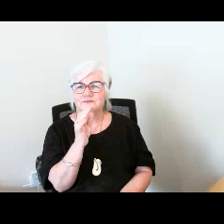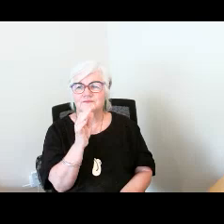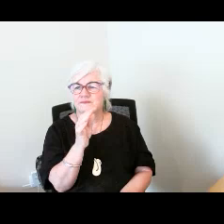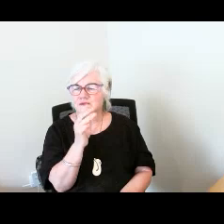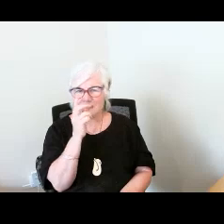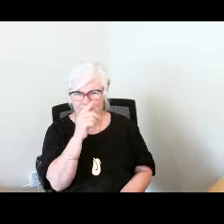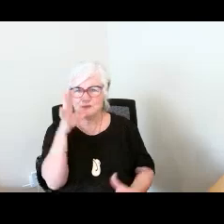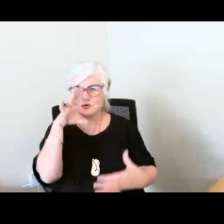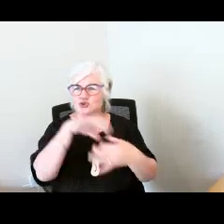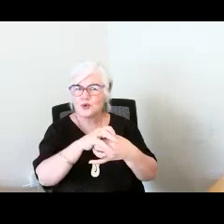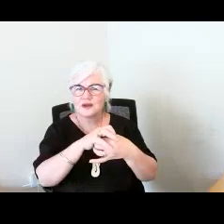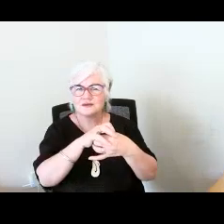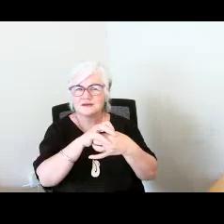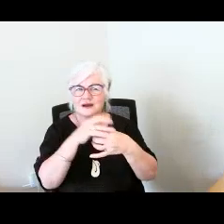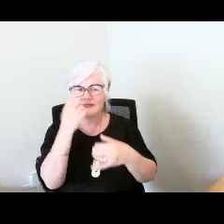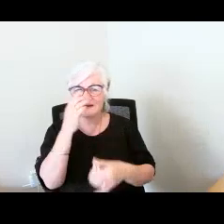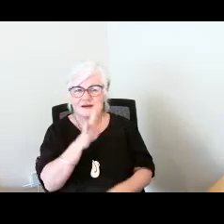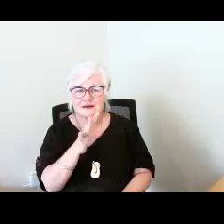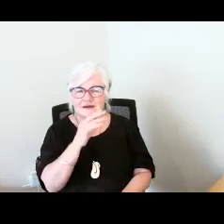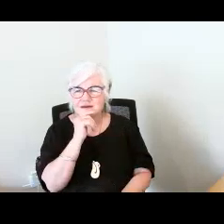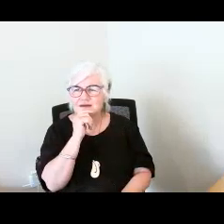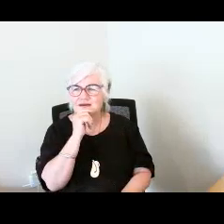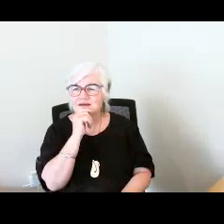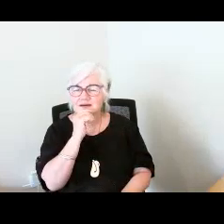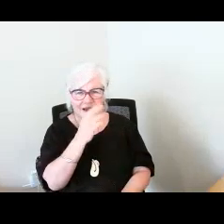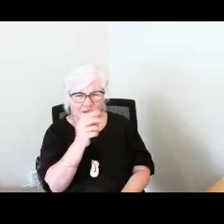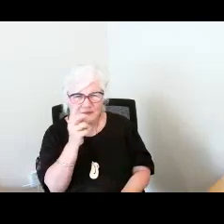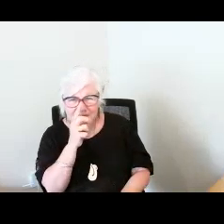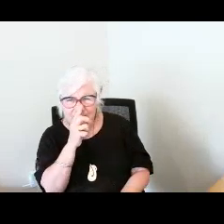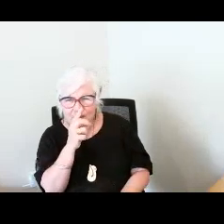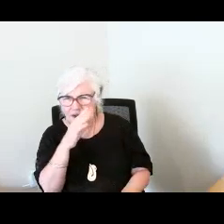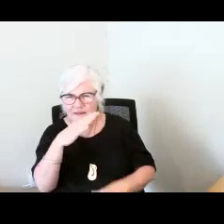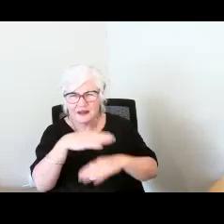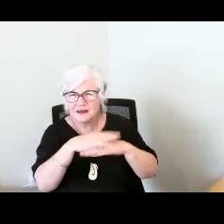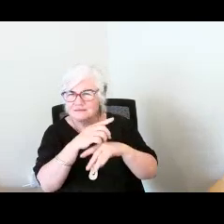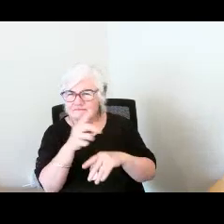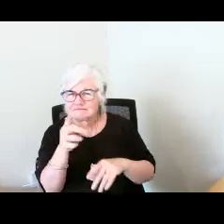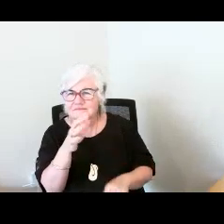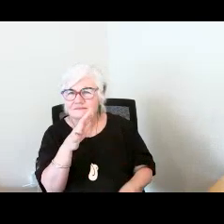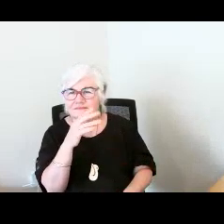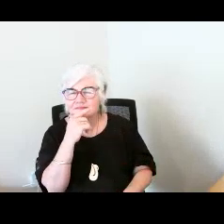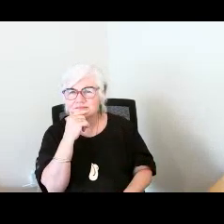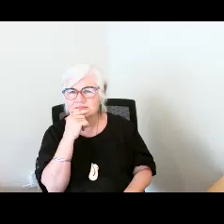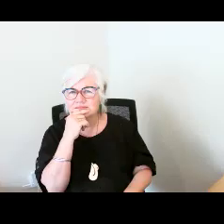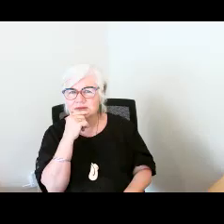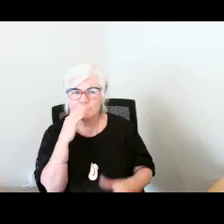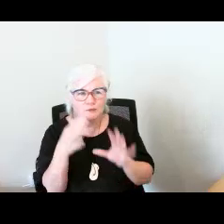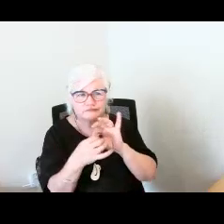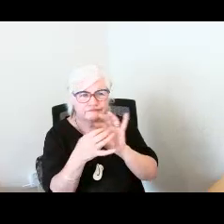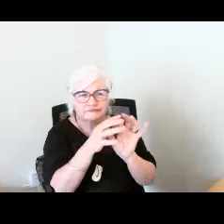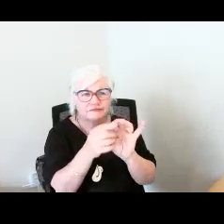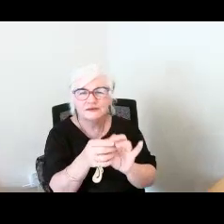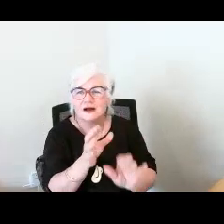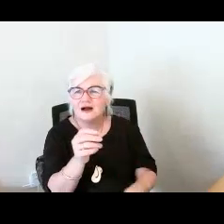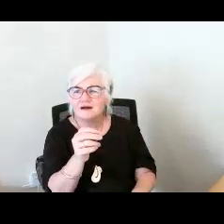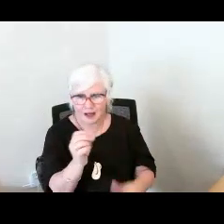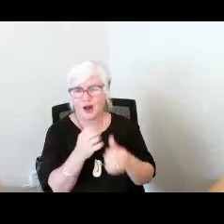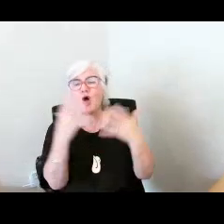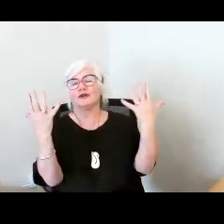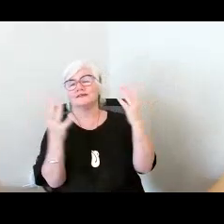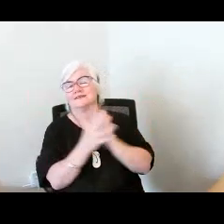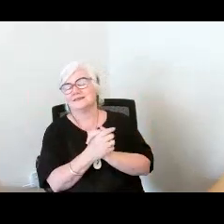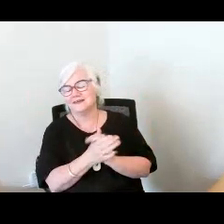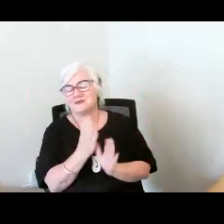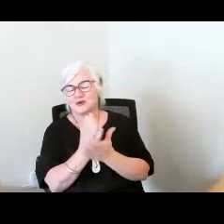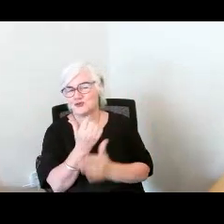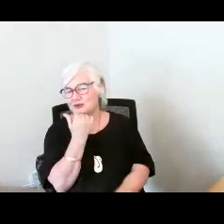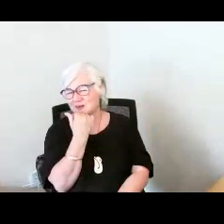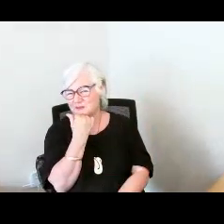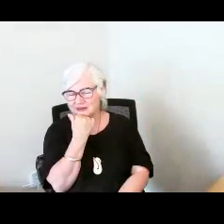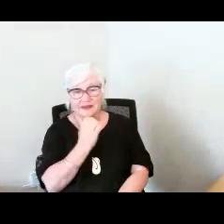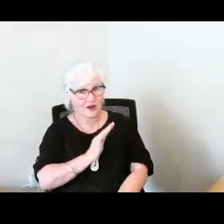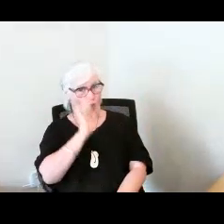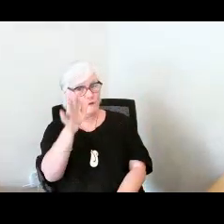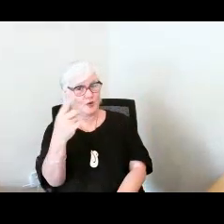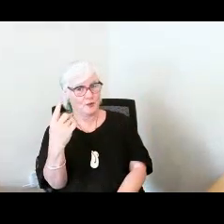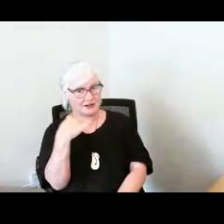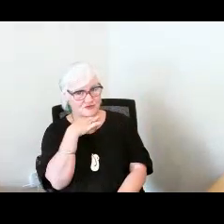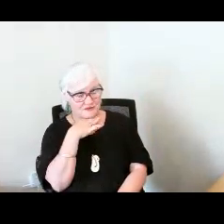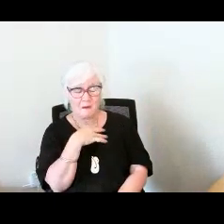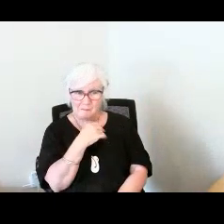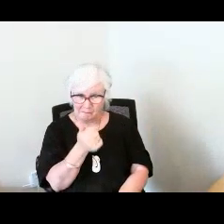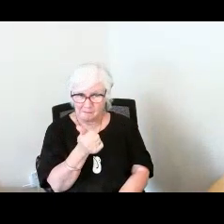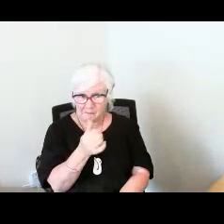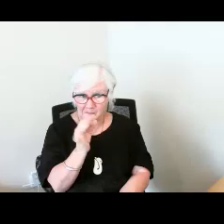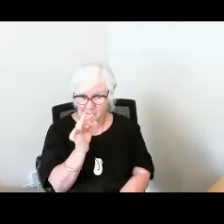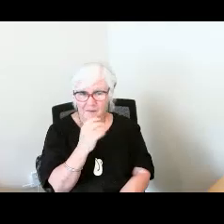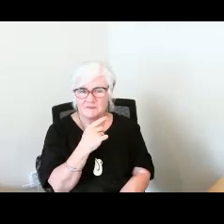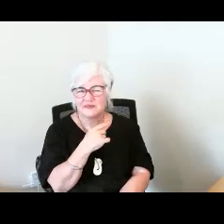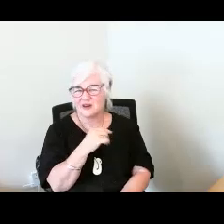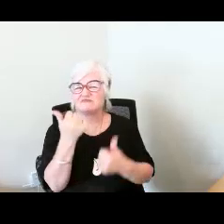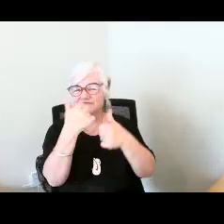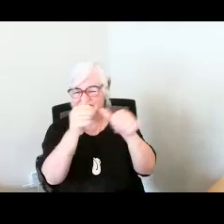a lot – I think over 100, which is excellent. If you do have any questions,